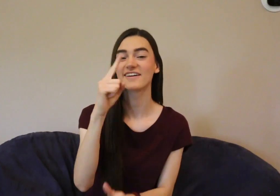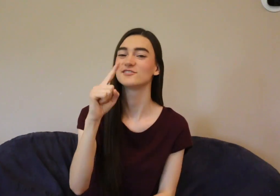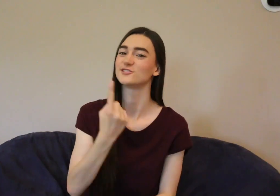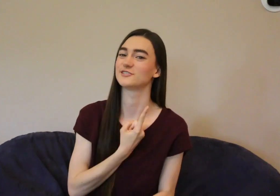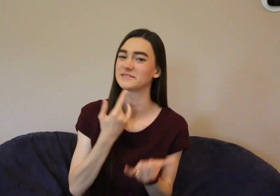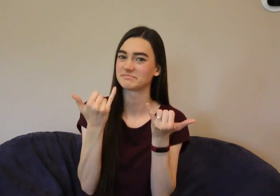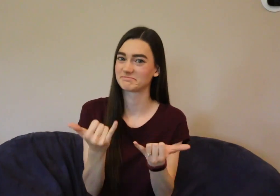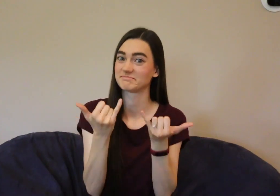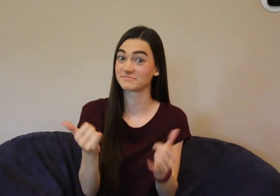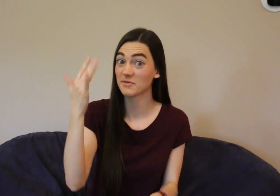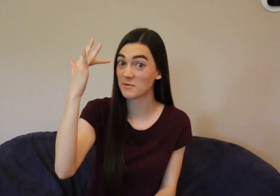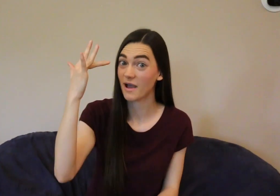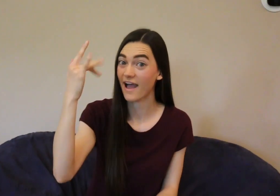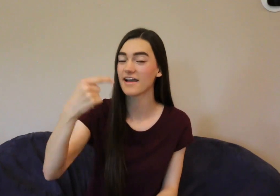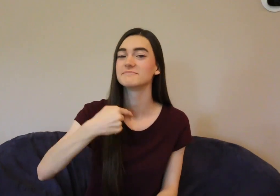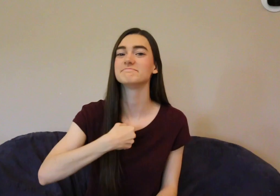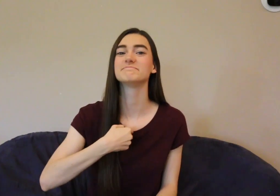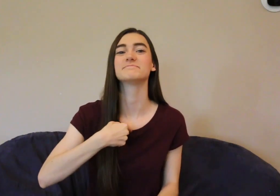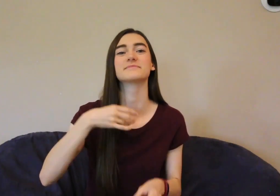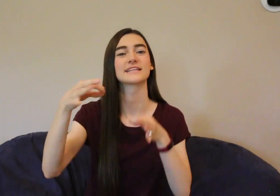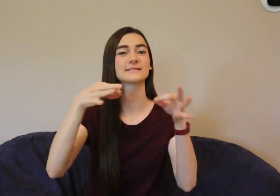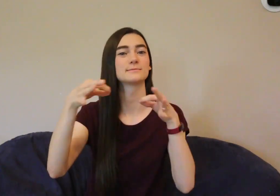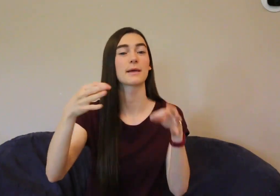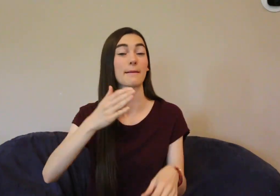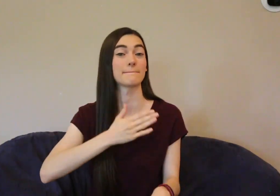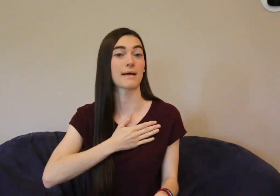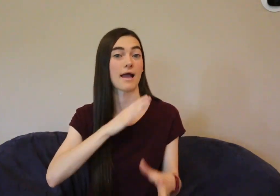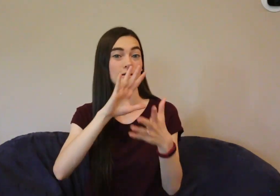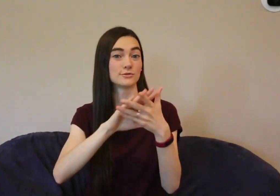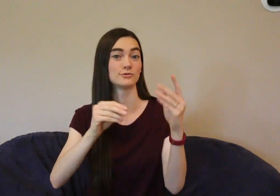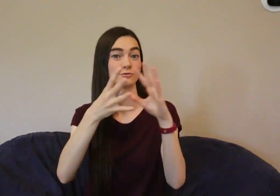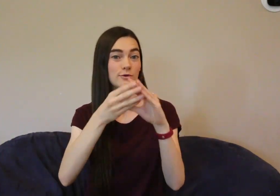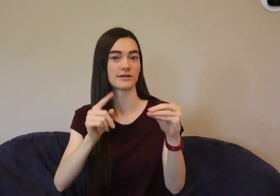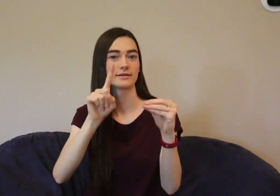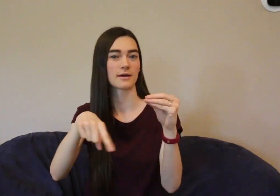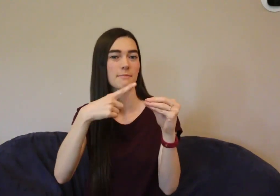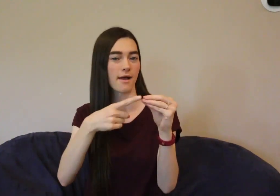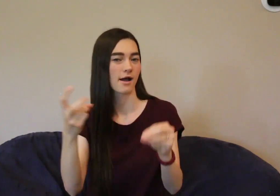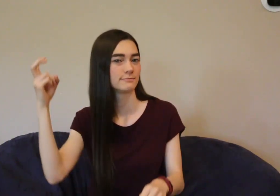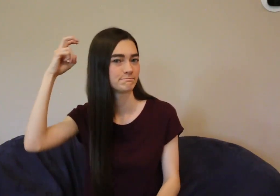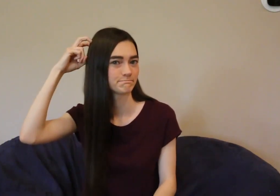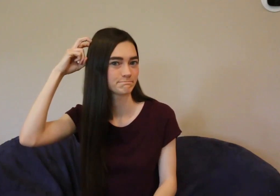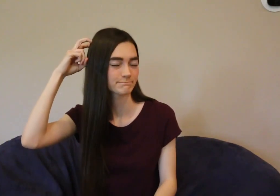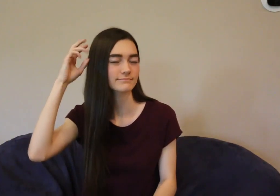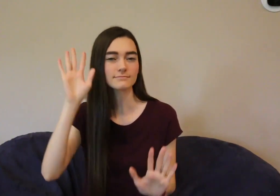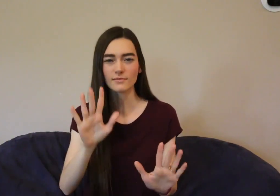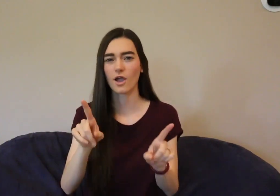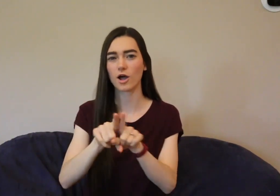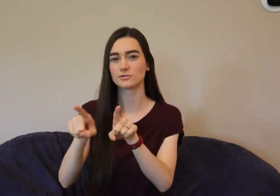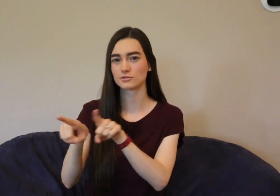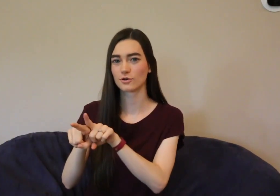Hello everyone, it's just me today because I am going to be explaining my story about my cochlear implant.